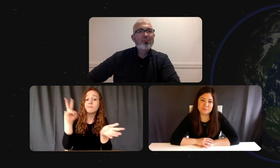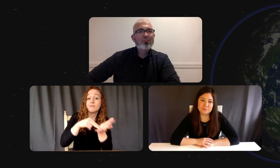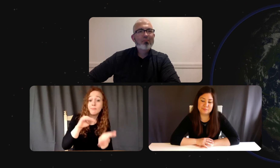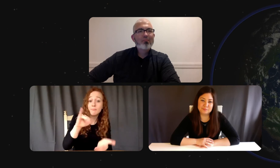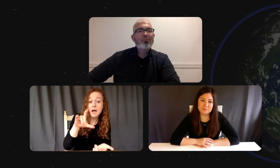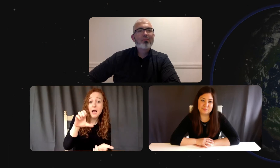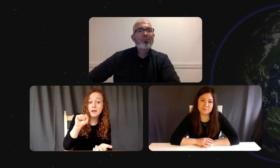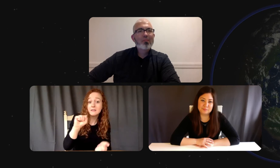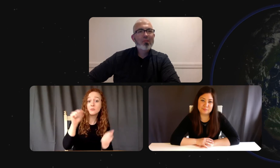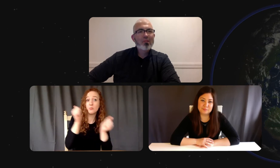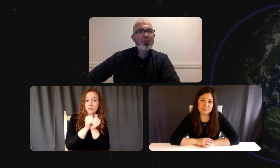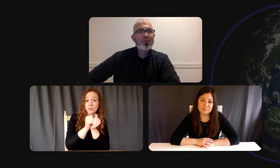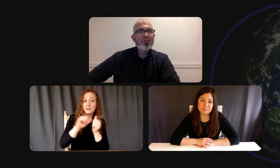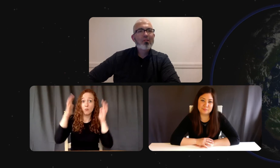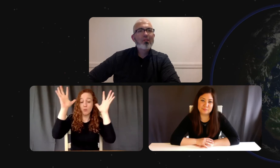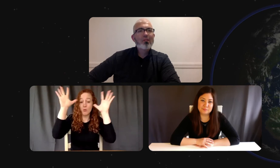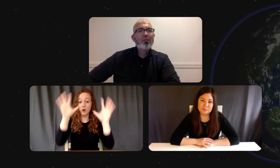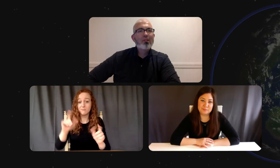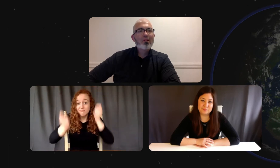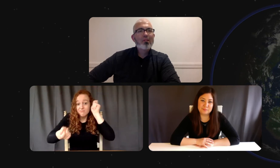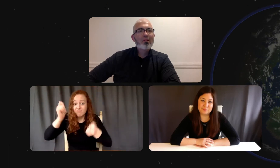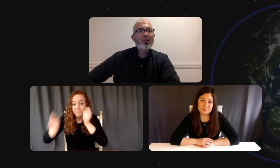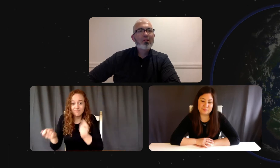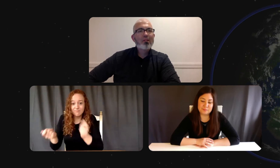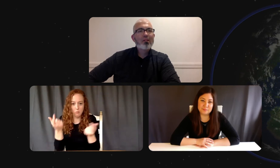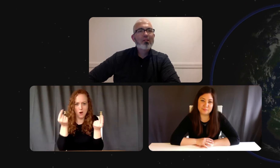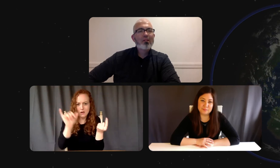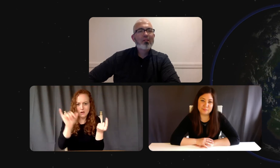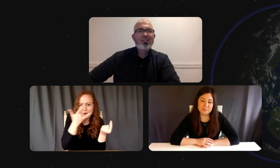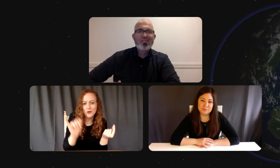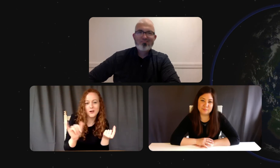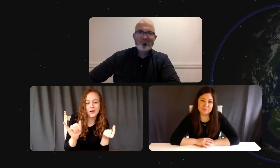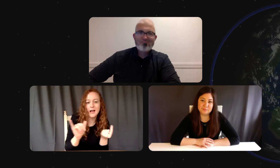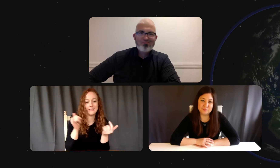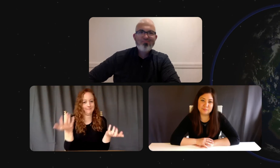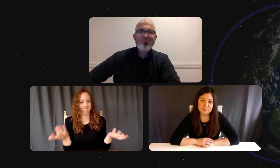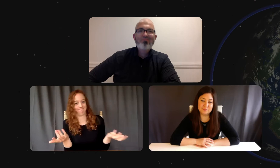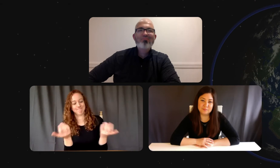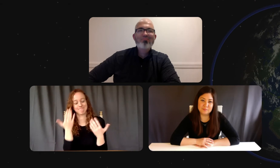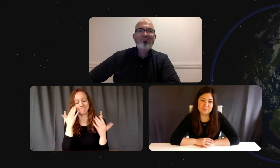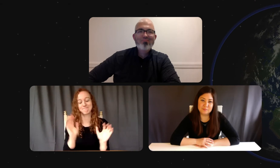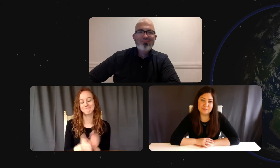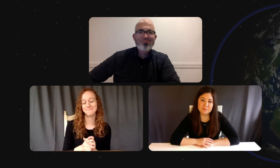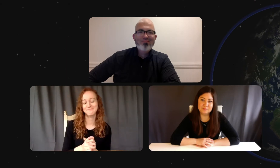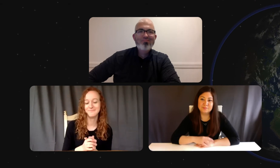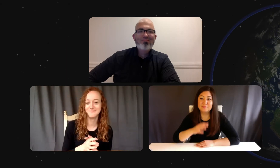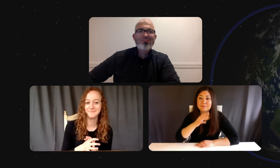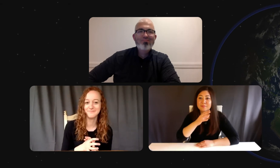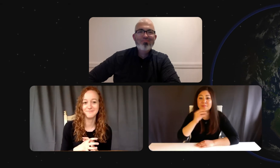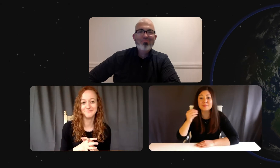Maybe you could drive 1,000-2,000 miles with questionable weather?